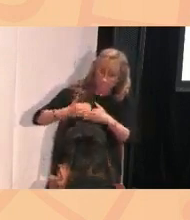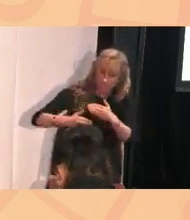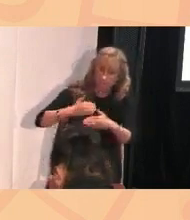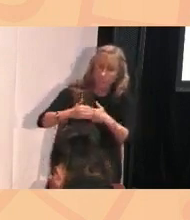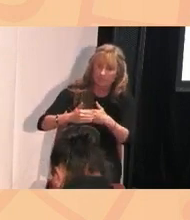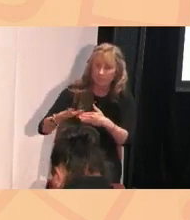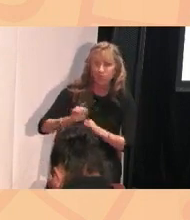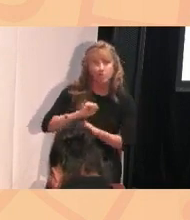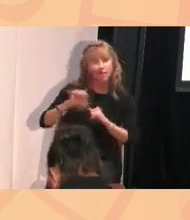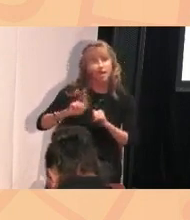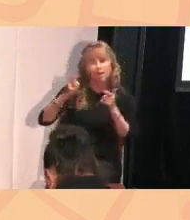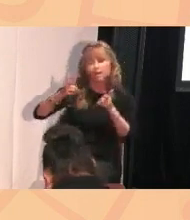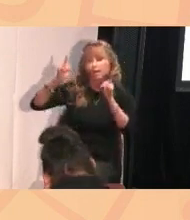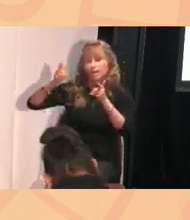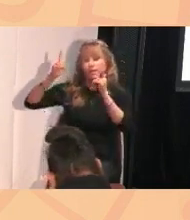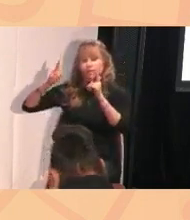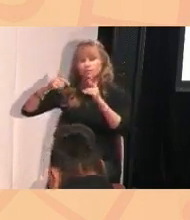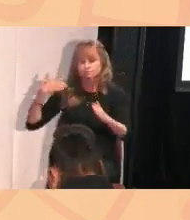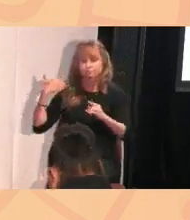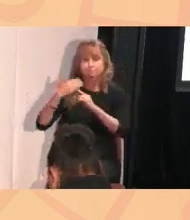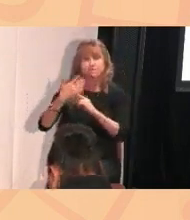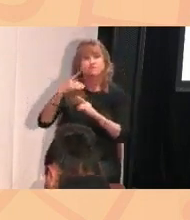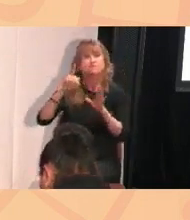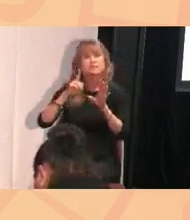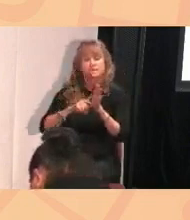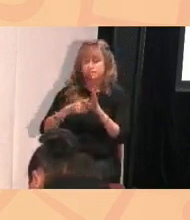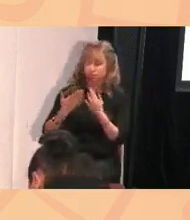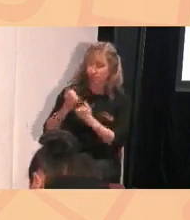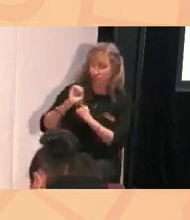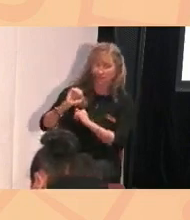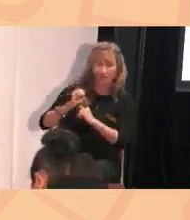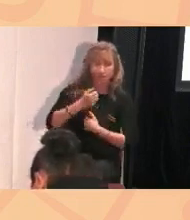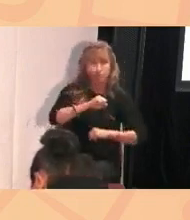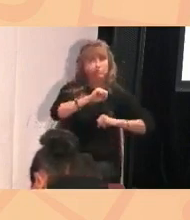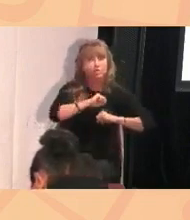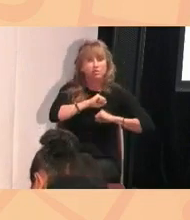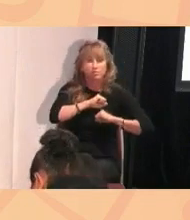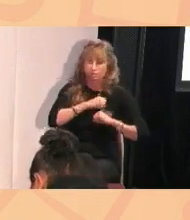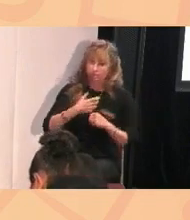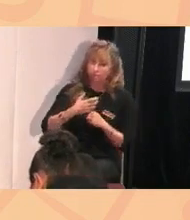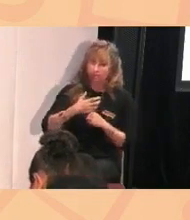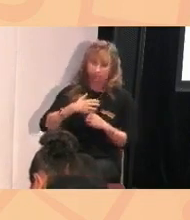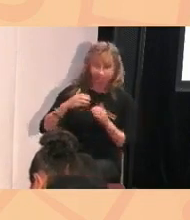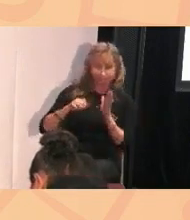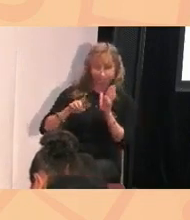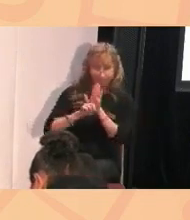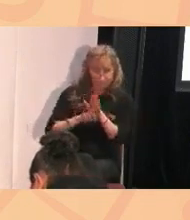Legacy acknowledging the lengthy and painstaking process that First Nations arts leaders have